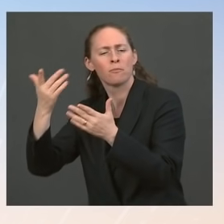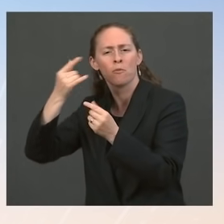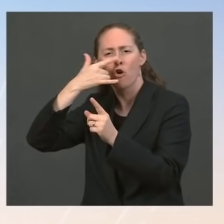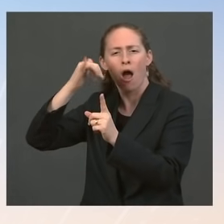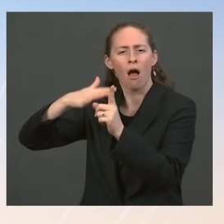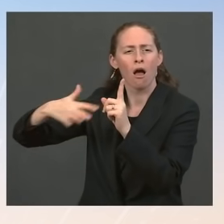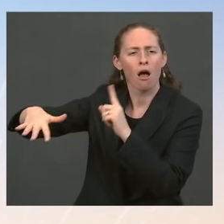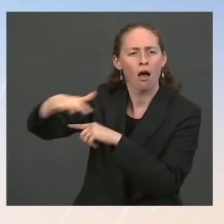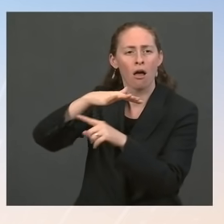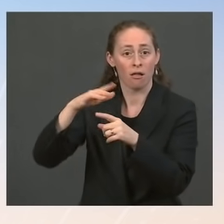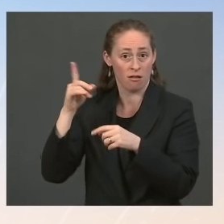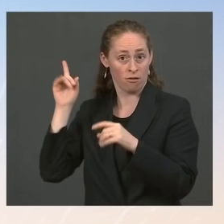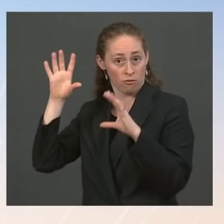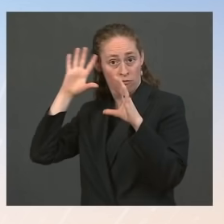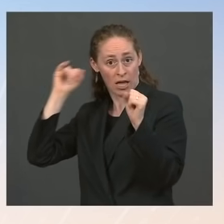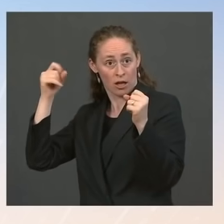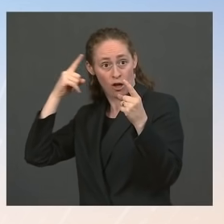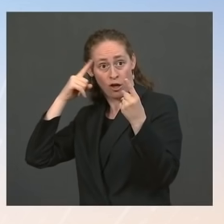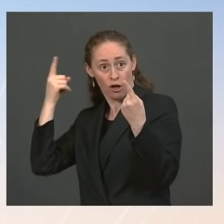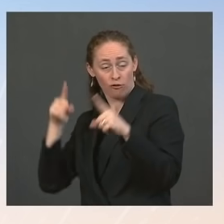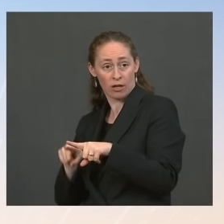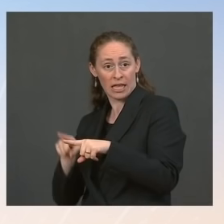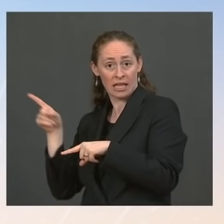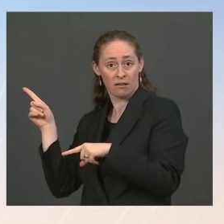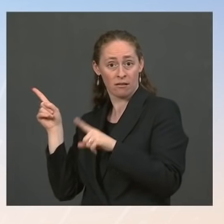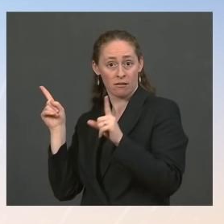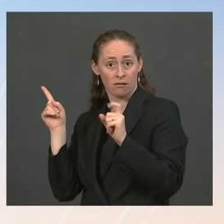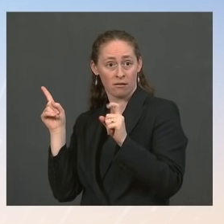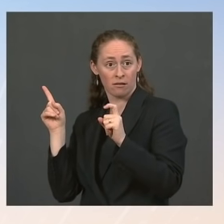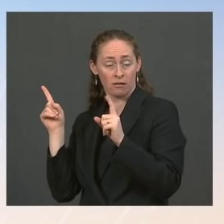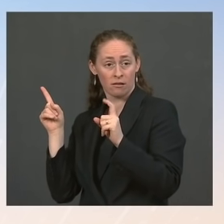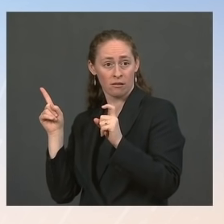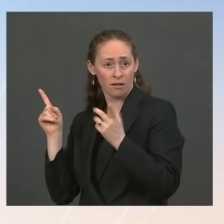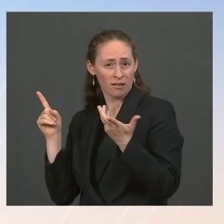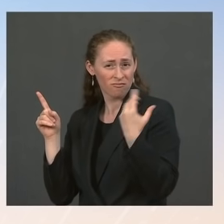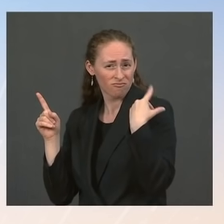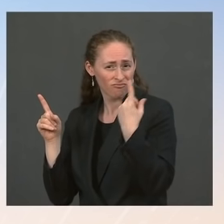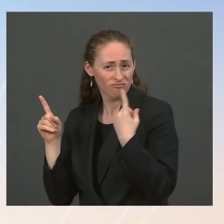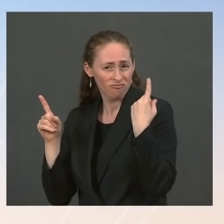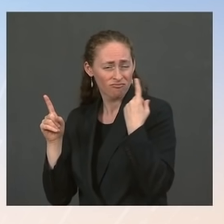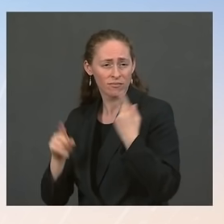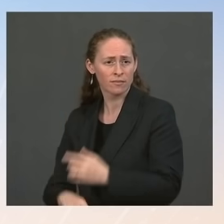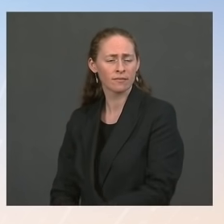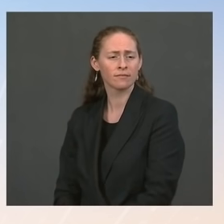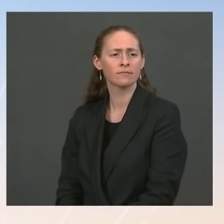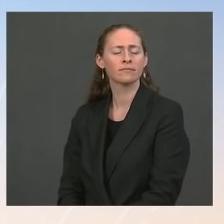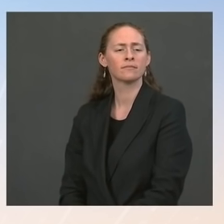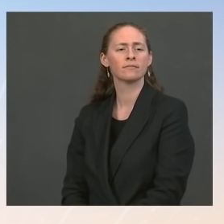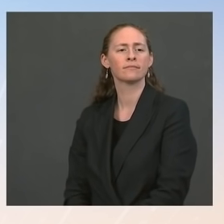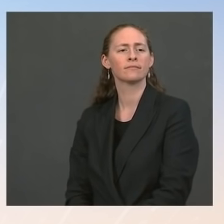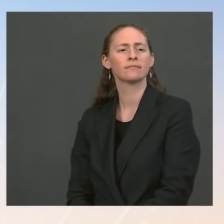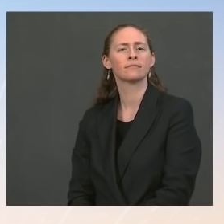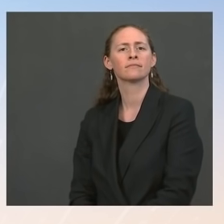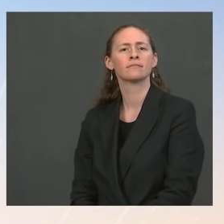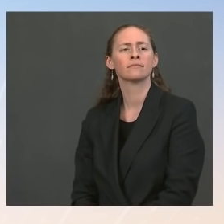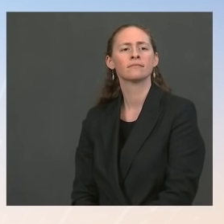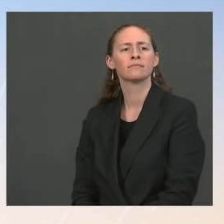Does this White House acknowledge that it was a mistake? And is there any -- not to say second-guessing, but is there any thought that perhaps a mistake was made?